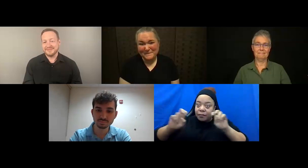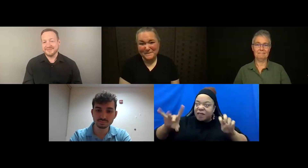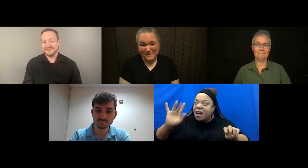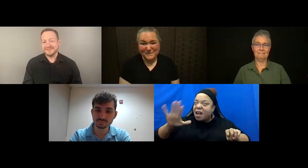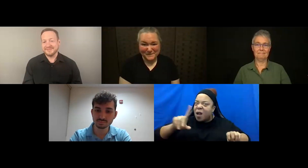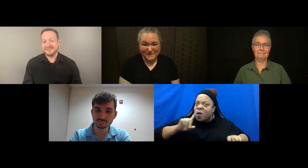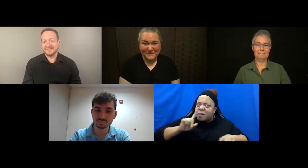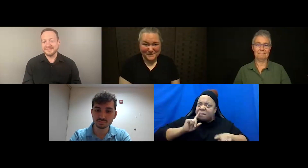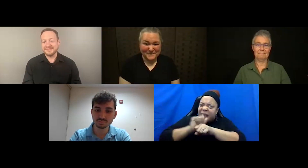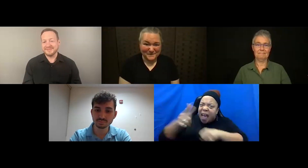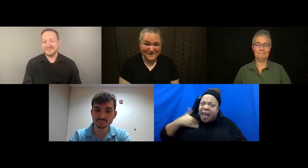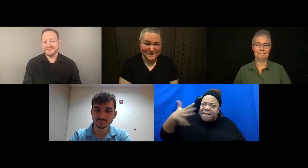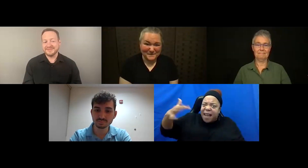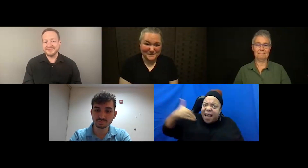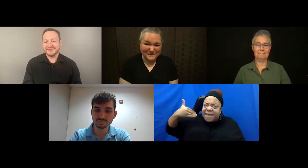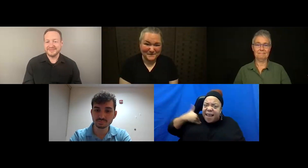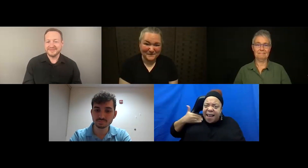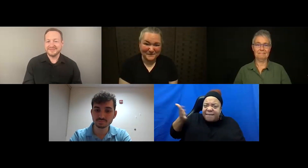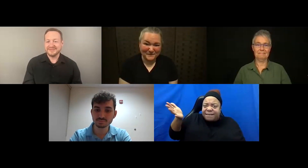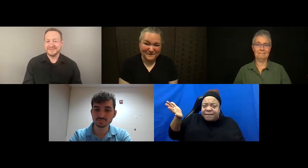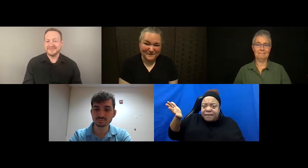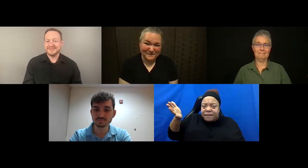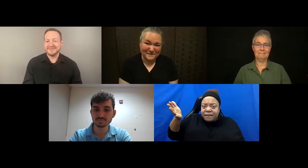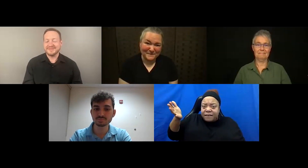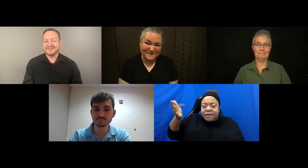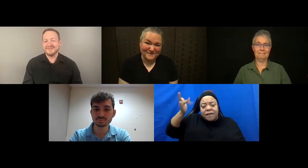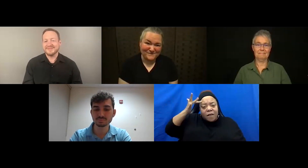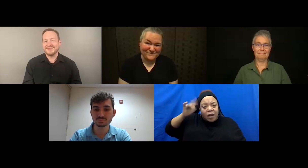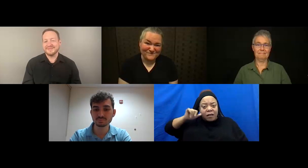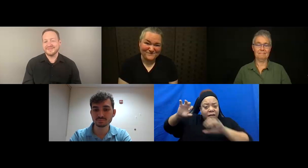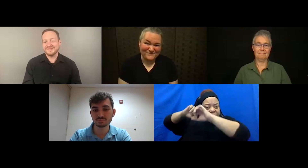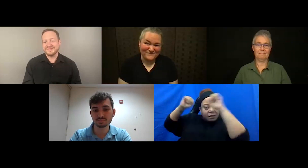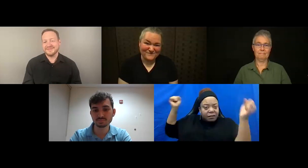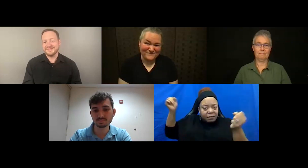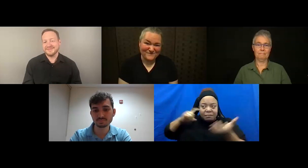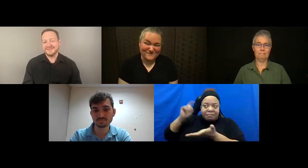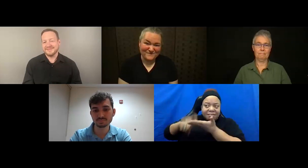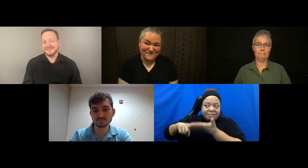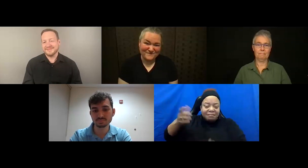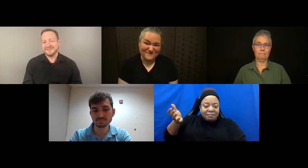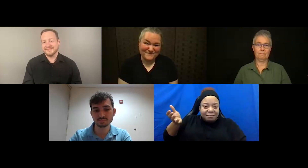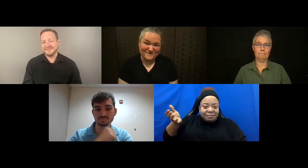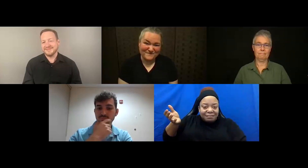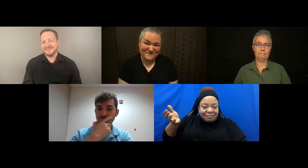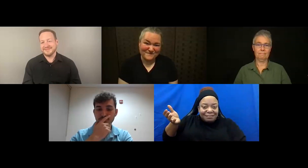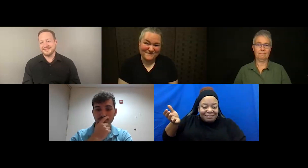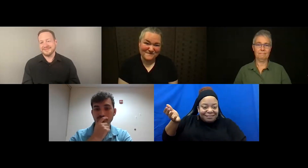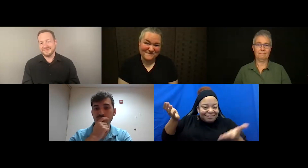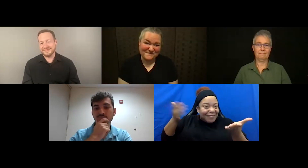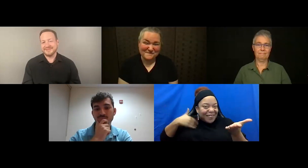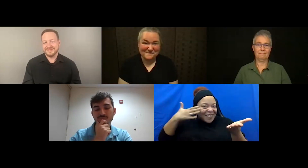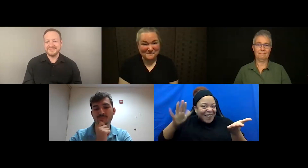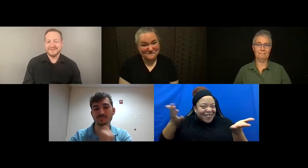Imagine seeking and finding amazing capacities that Deaf people already have!